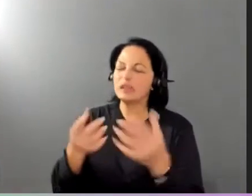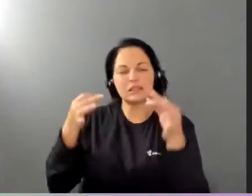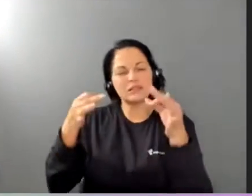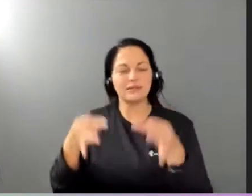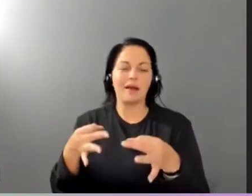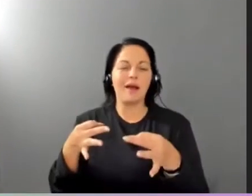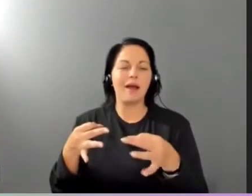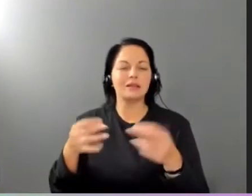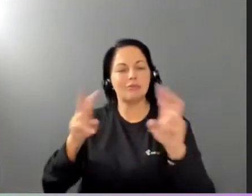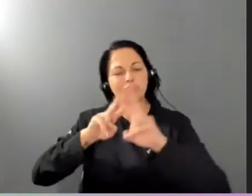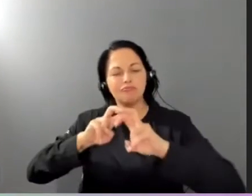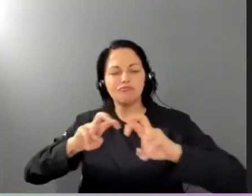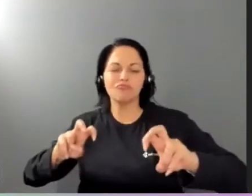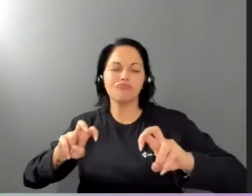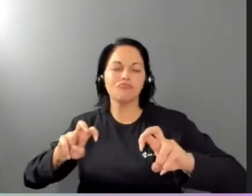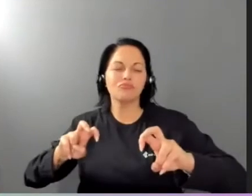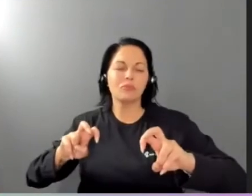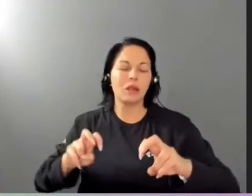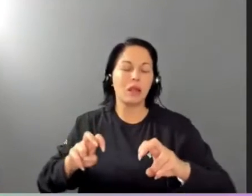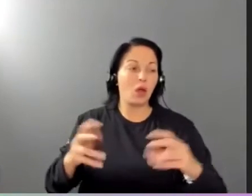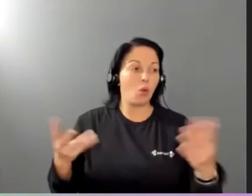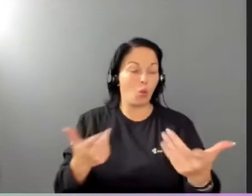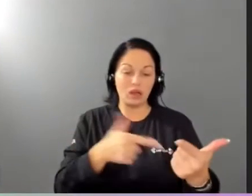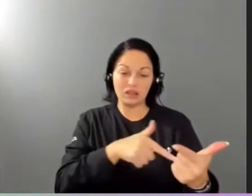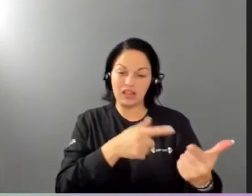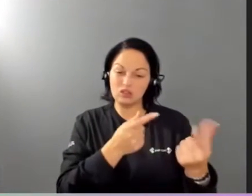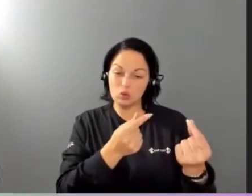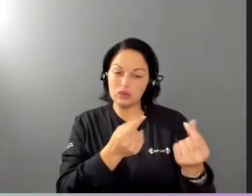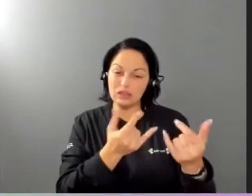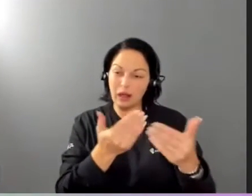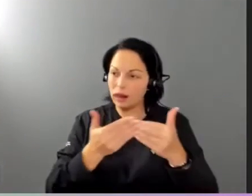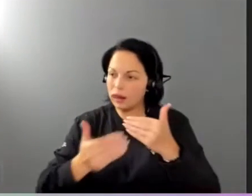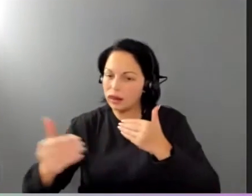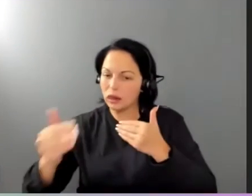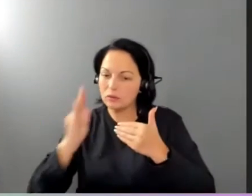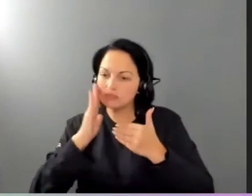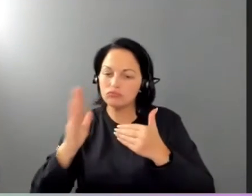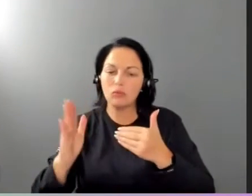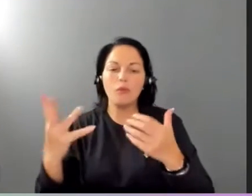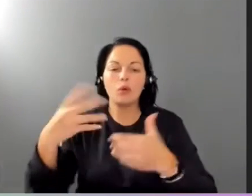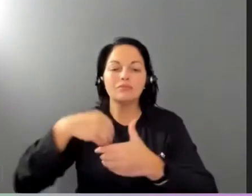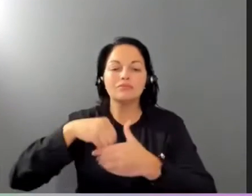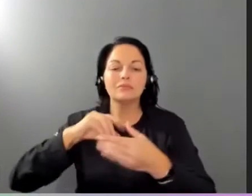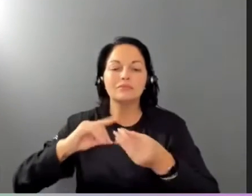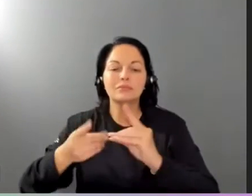little bit first on why? Why organization would an take one of these pretty comprehensive looks at where